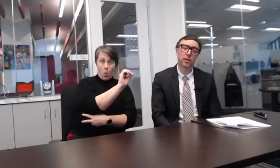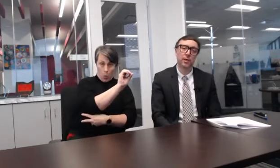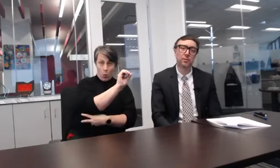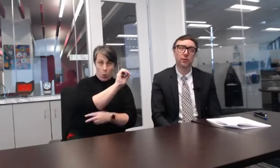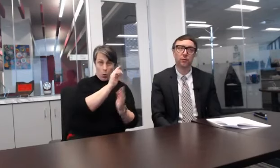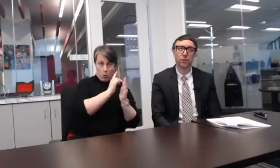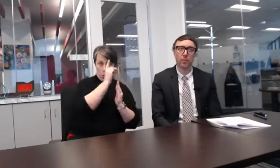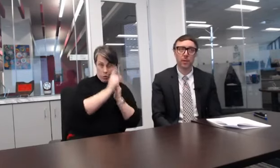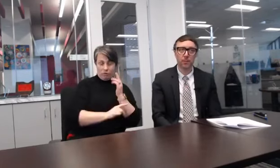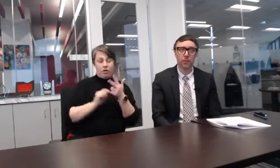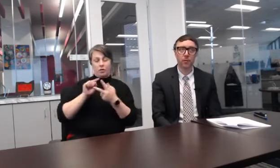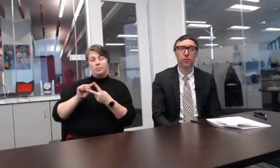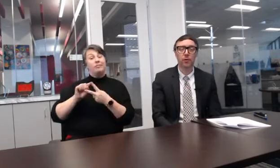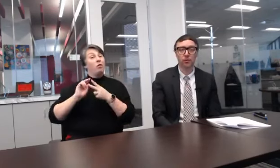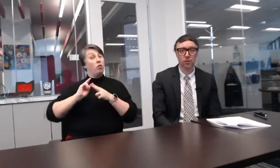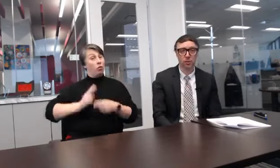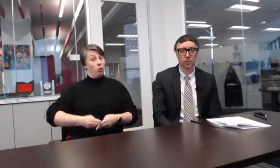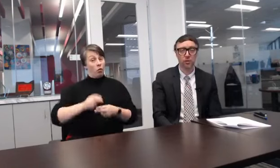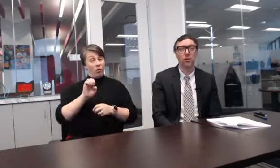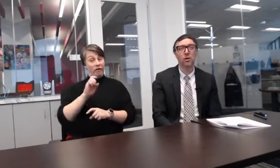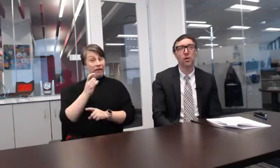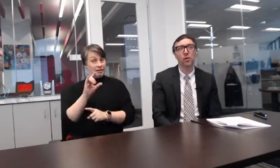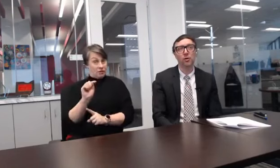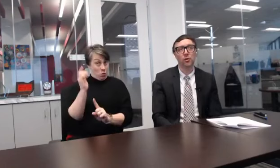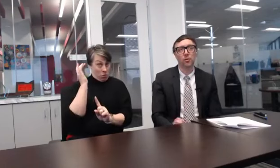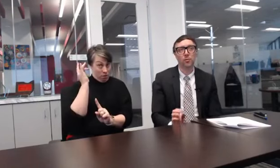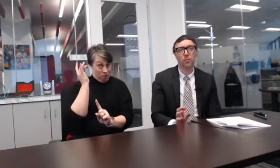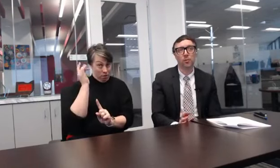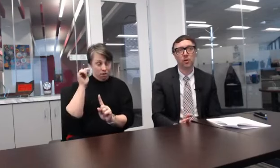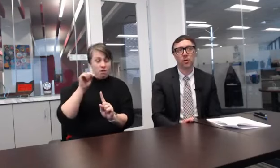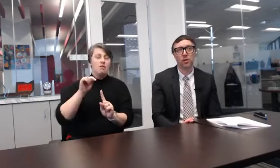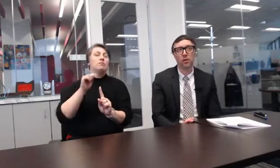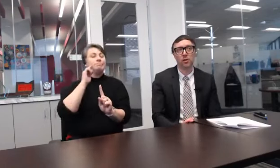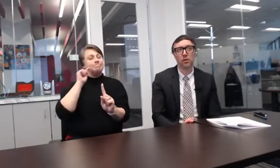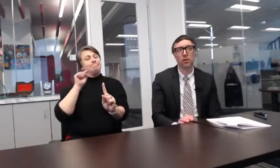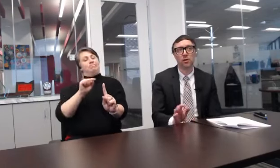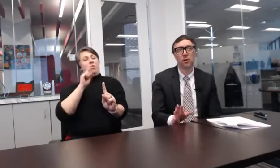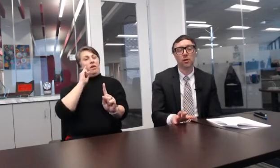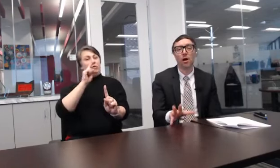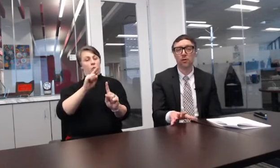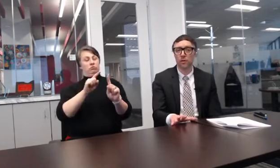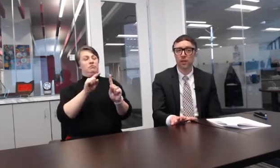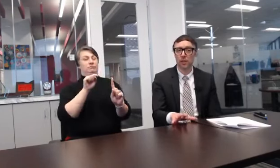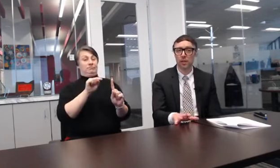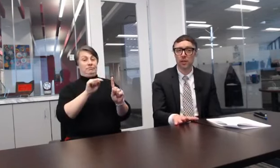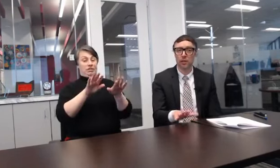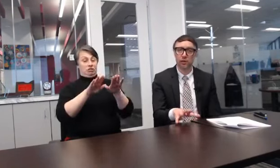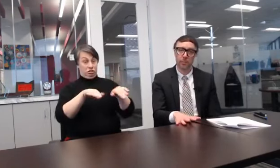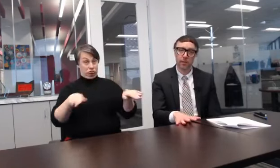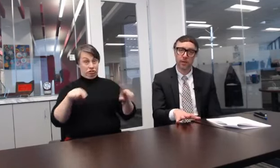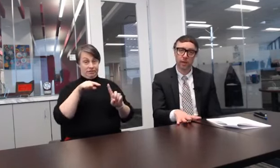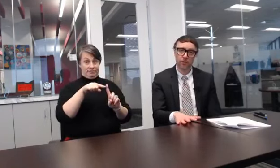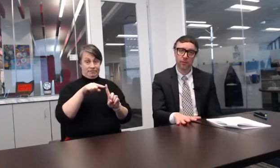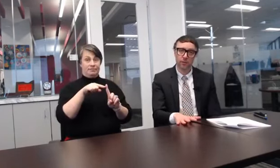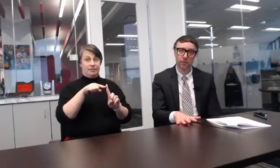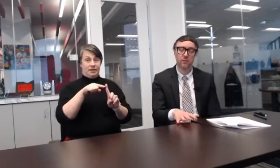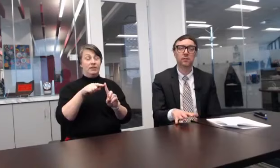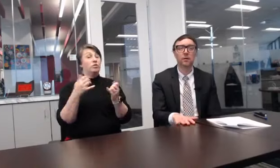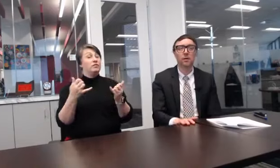because they're for people, including children who are living in intermediate care facilities